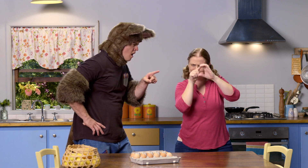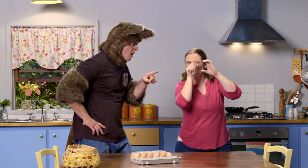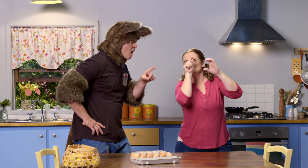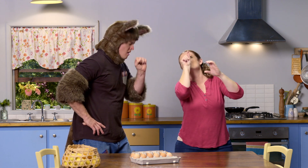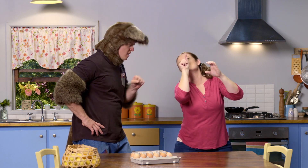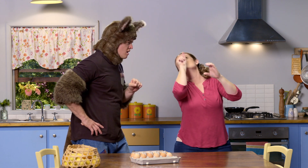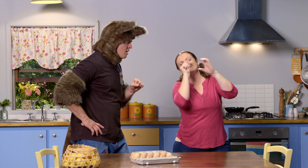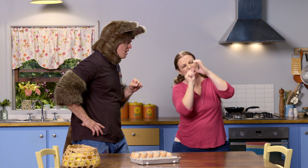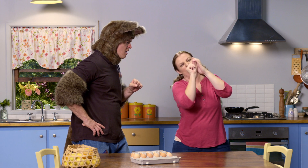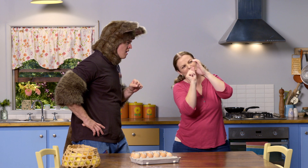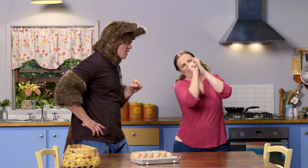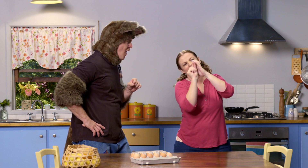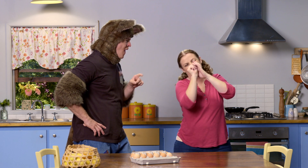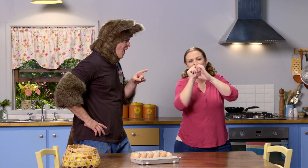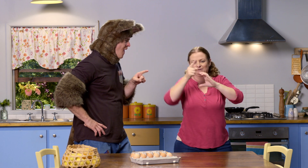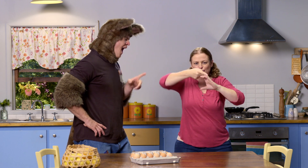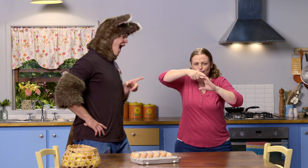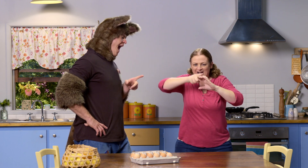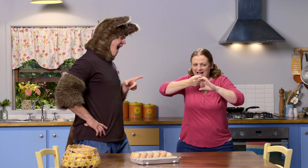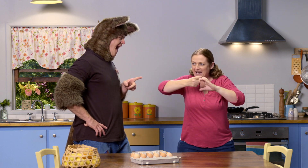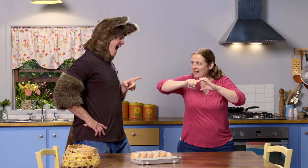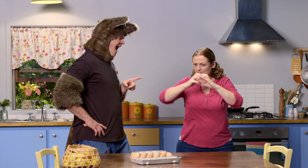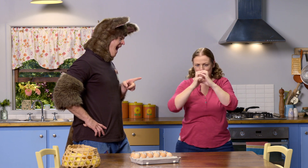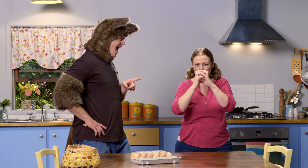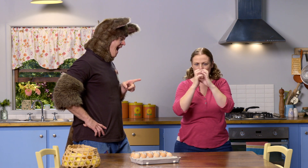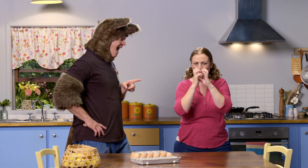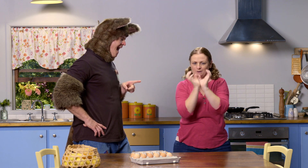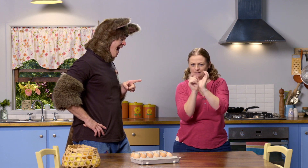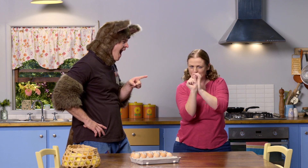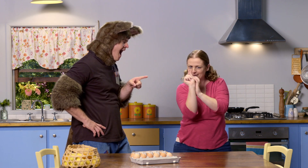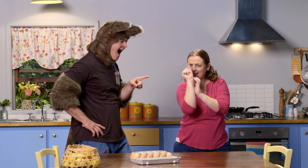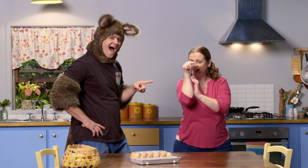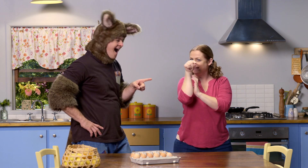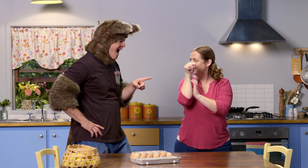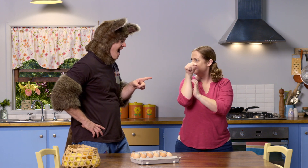they use their little beak to peck open the shell. And out comes a little baby chicken.